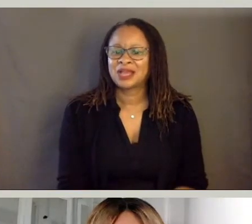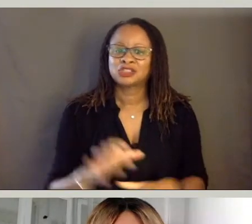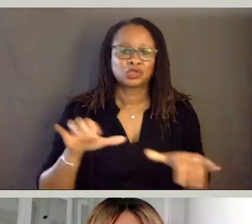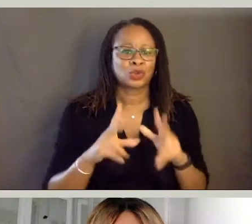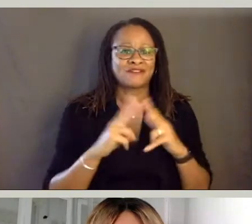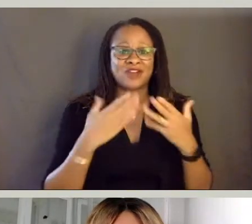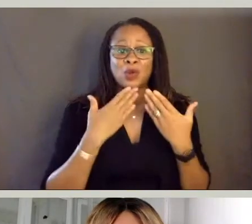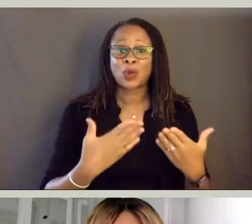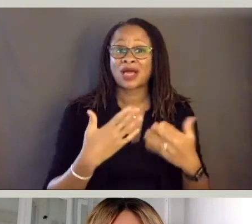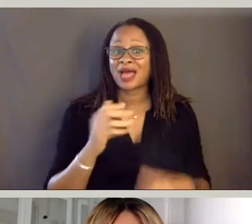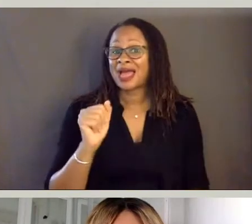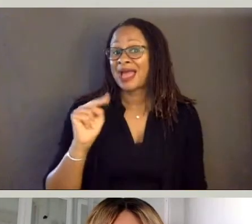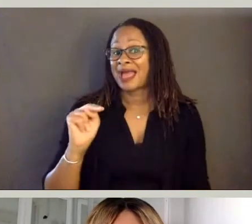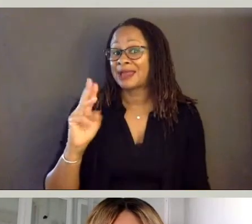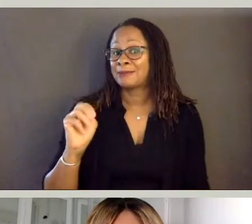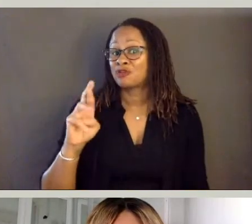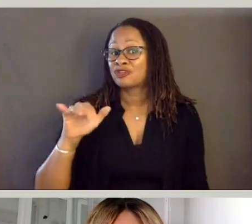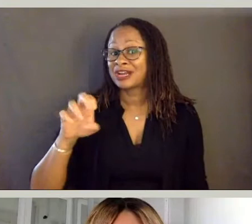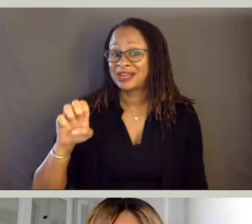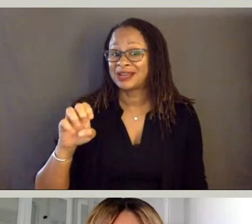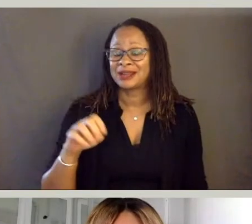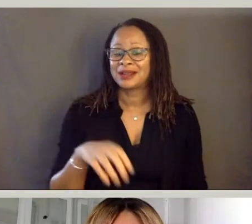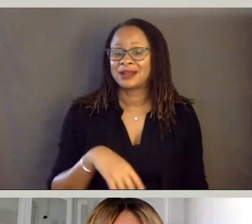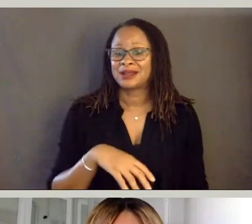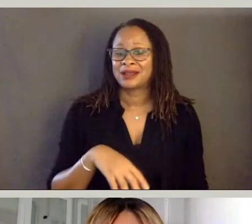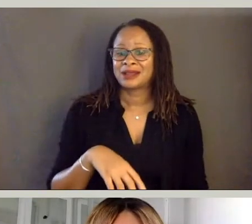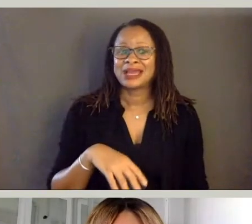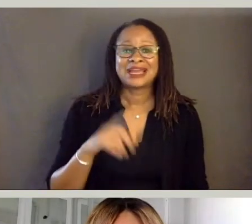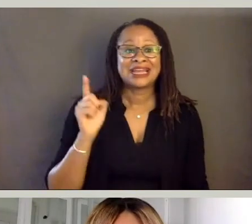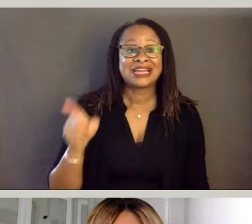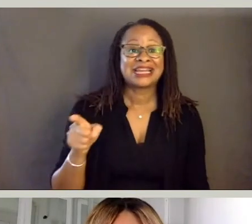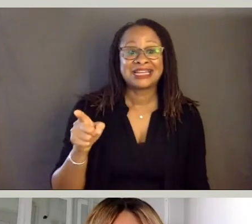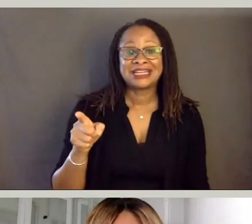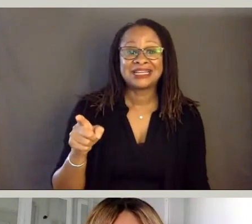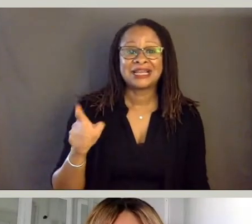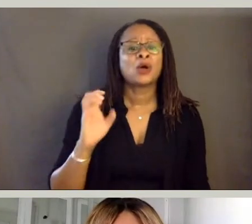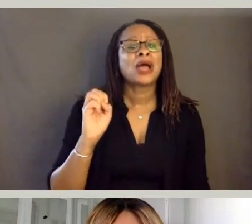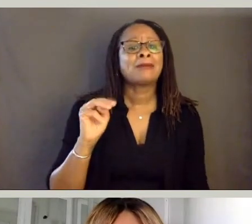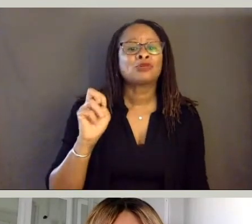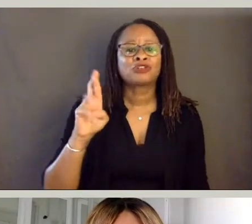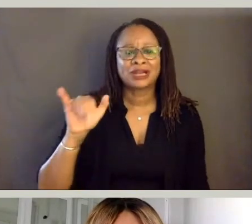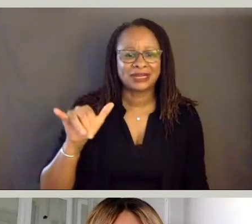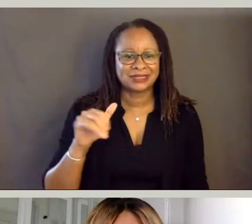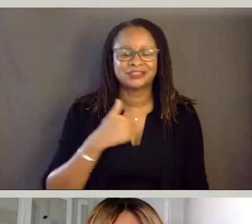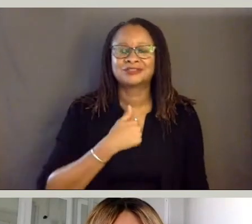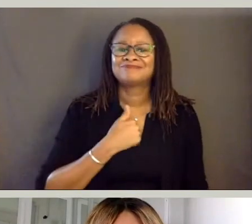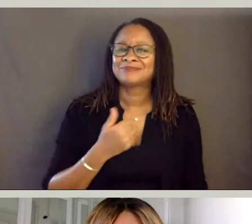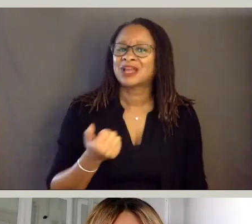Emery, also one of our fellows, he's showing a film now at, I know for sure at Frameline